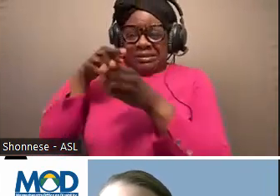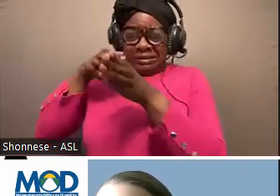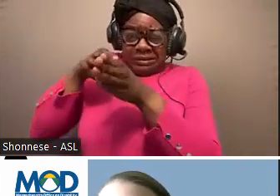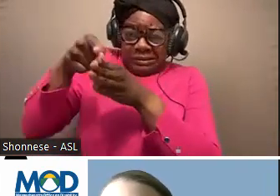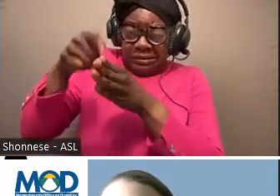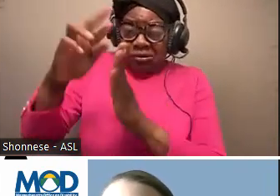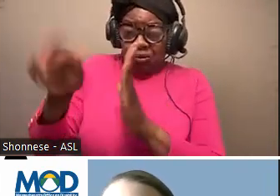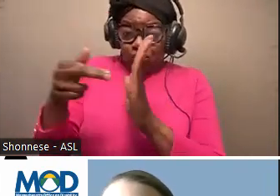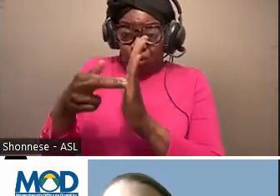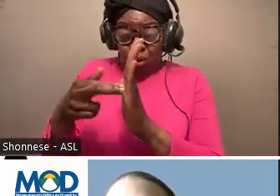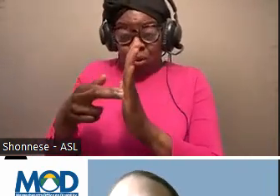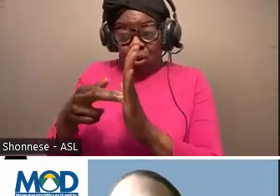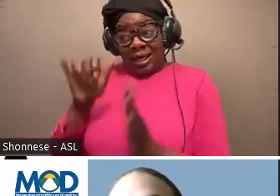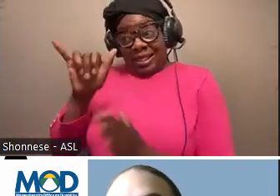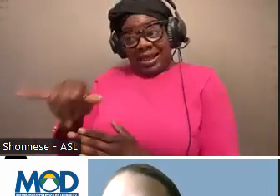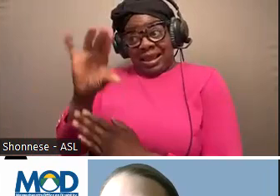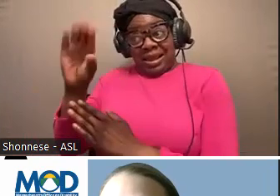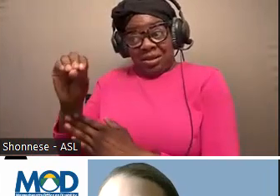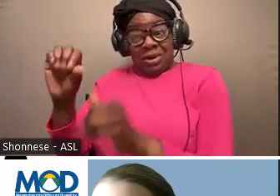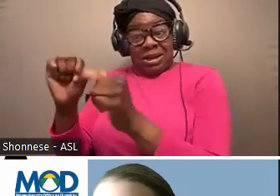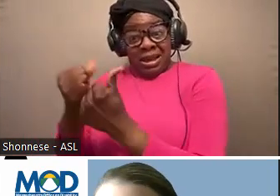because the employer needs to know when that person is going